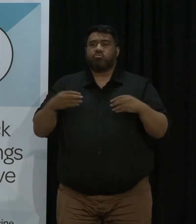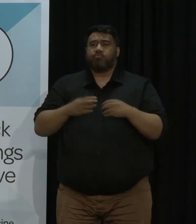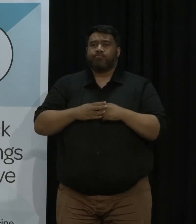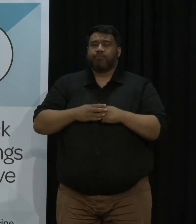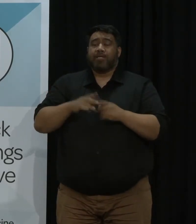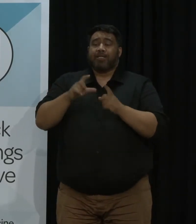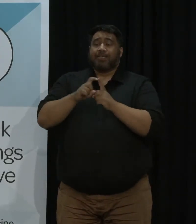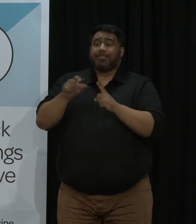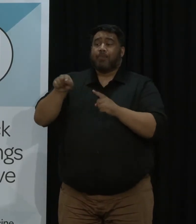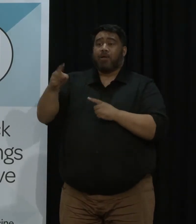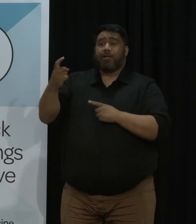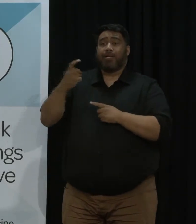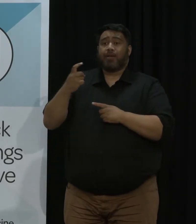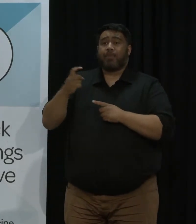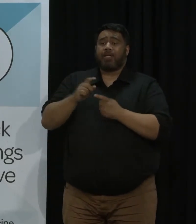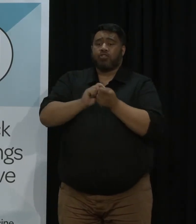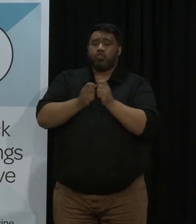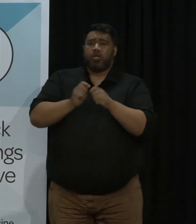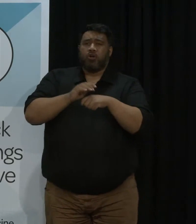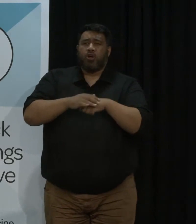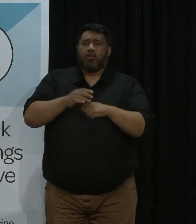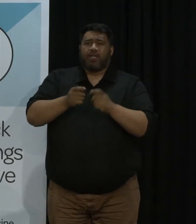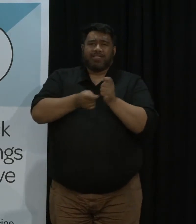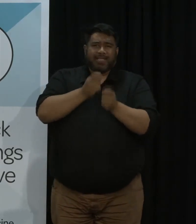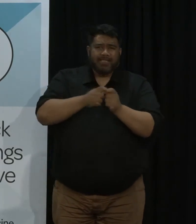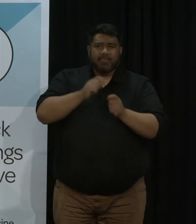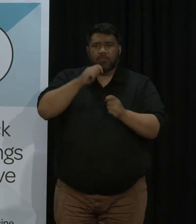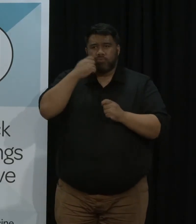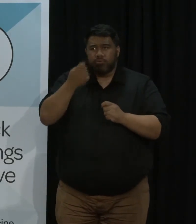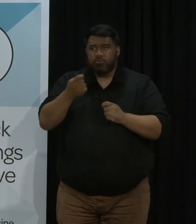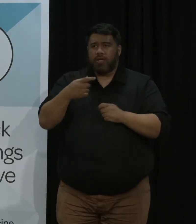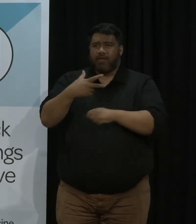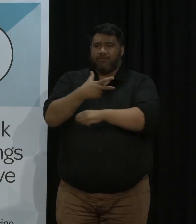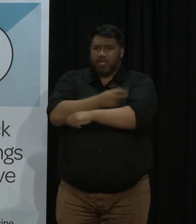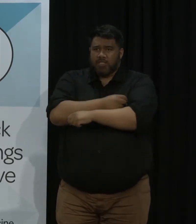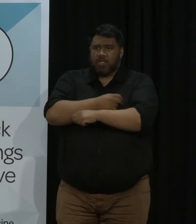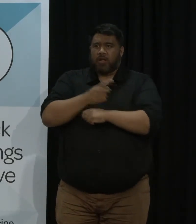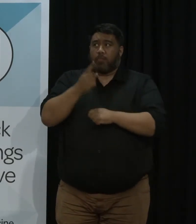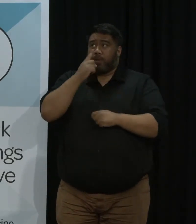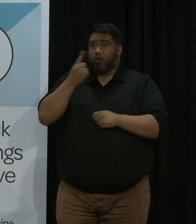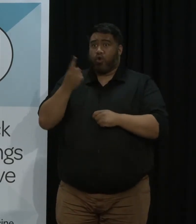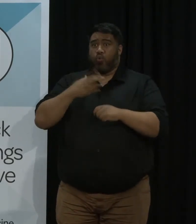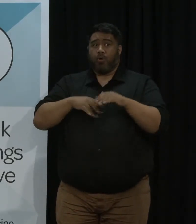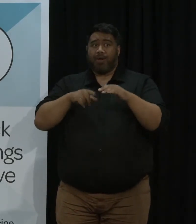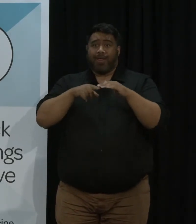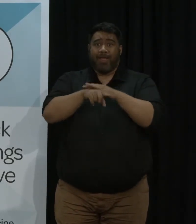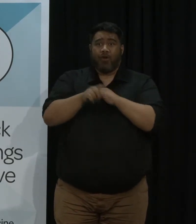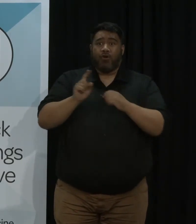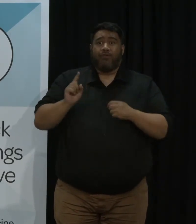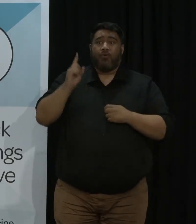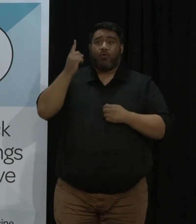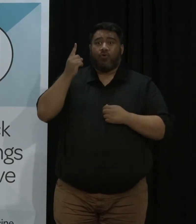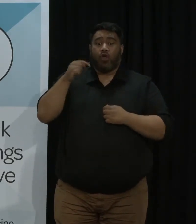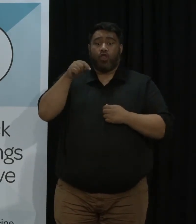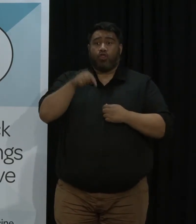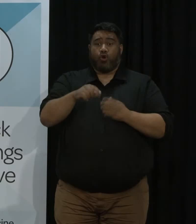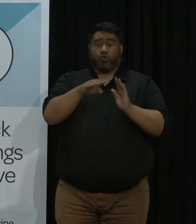of the Auckland boundary. So as you know, that changes through